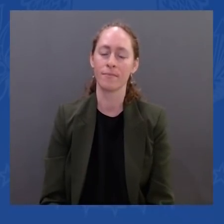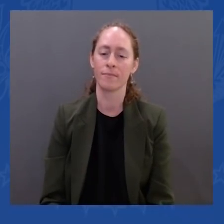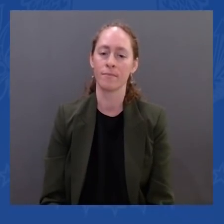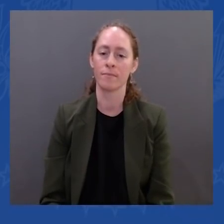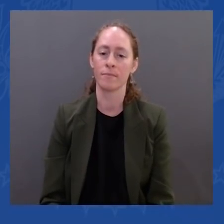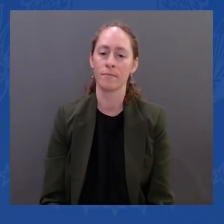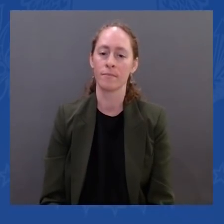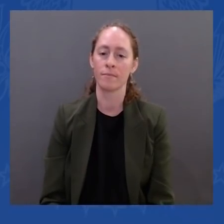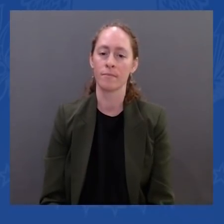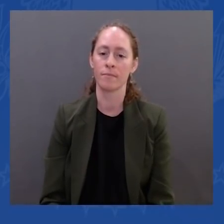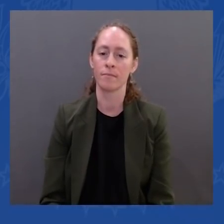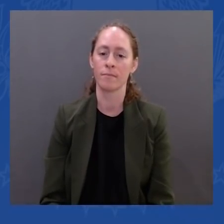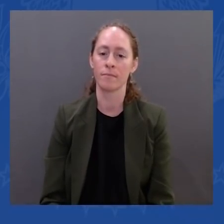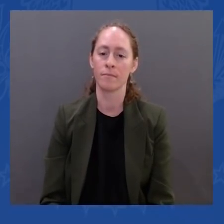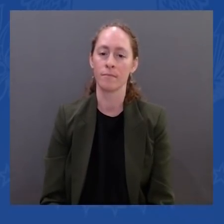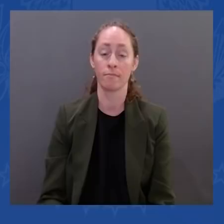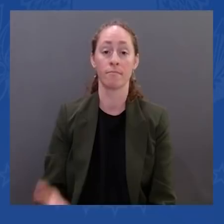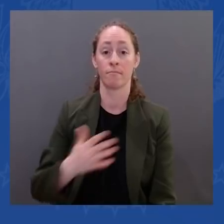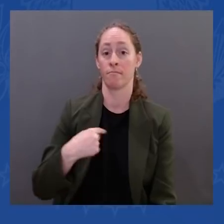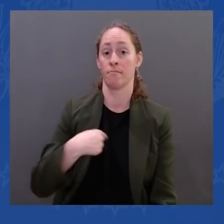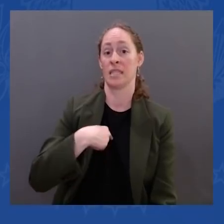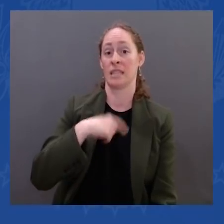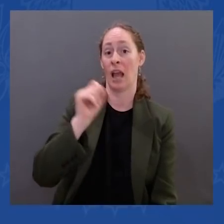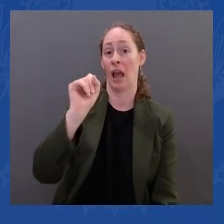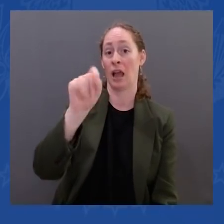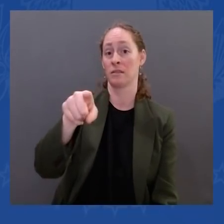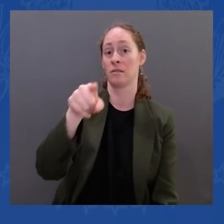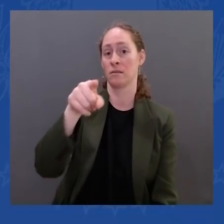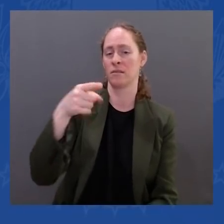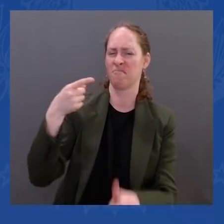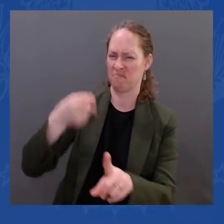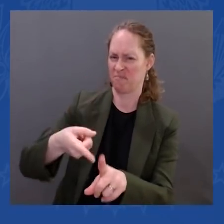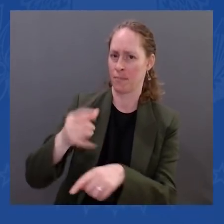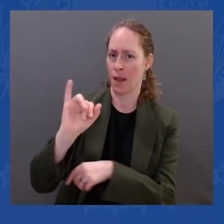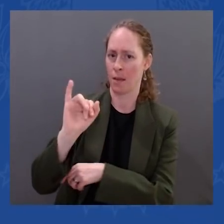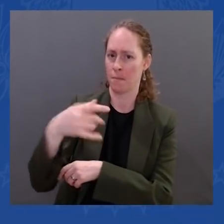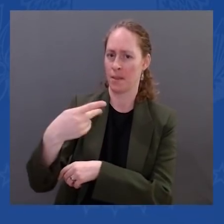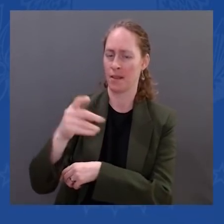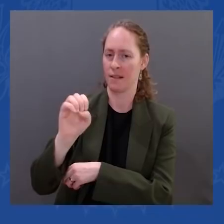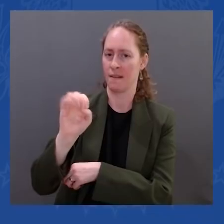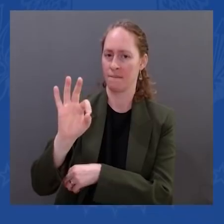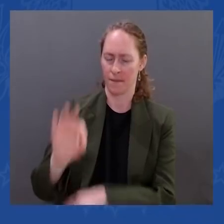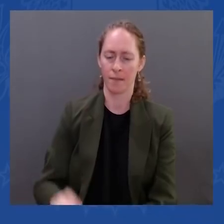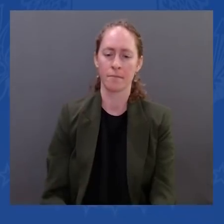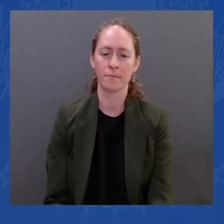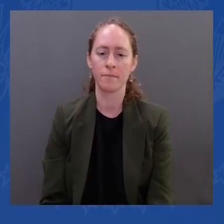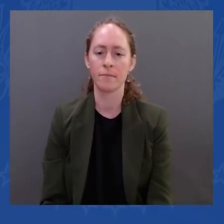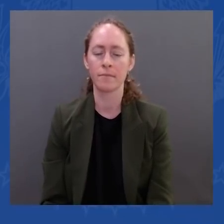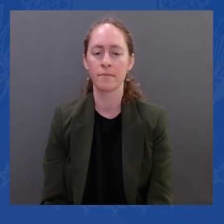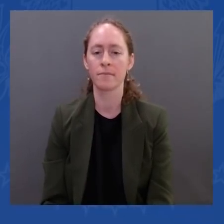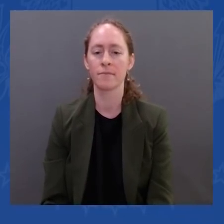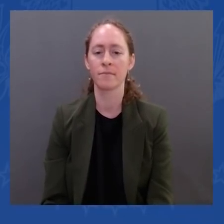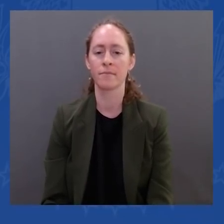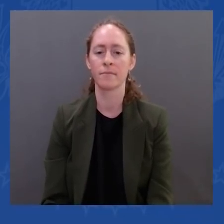It is said that IPEF is different from the framework of TPP, and some other members are saying that there is less merit there, benefit.